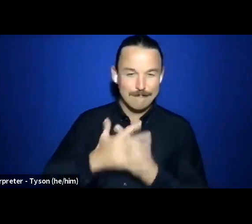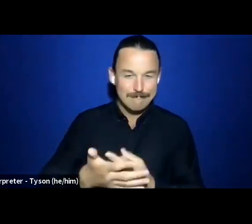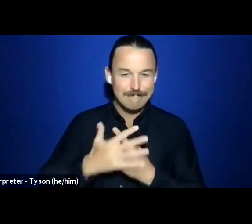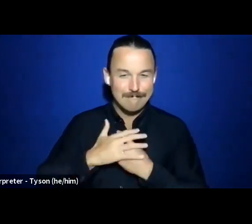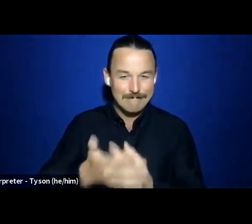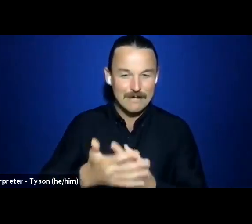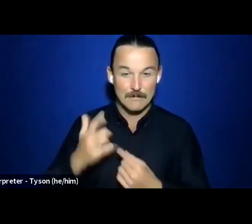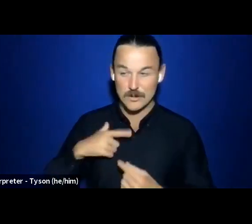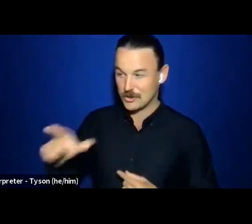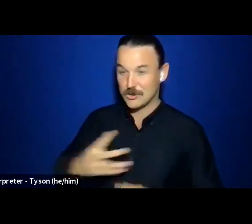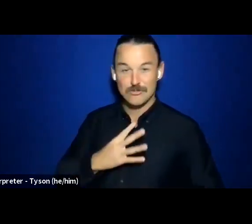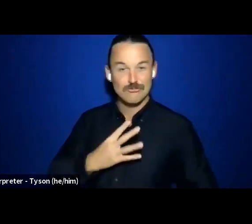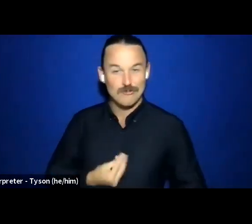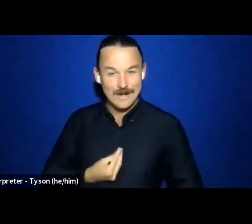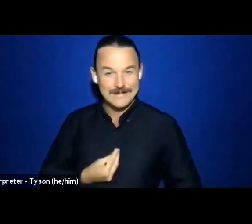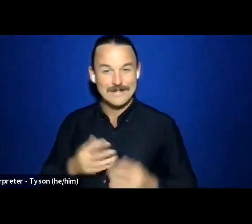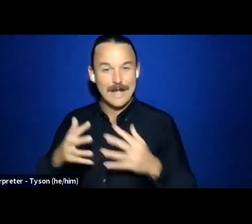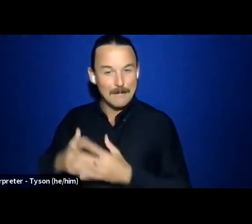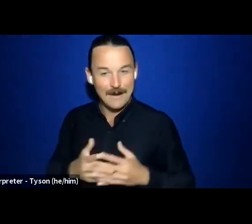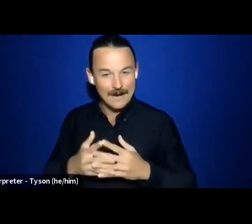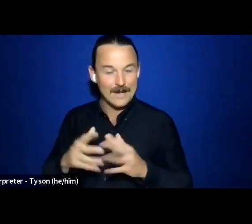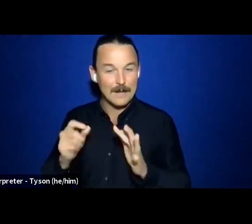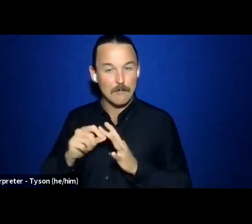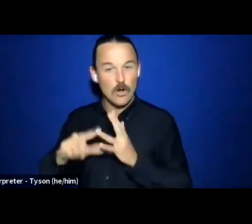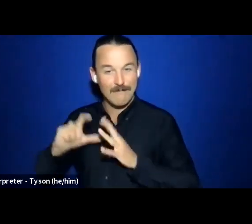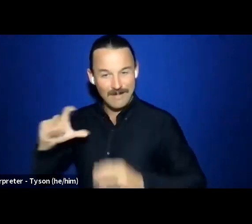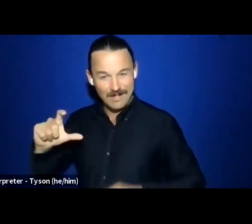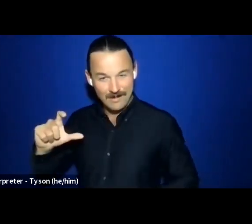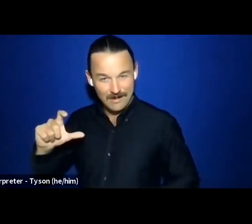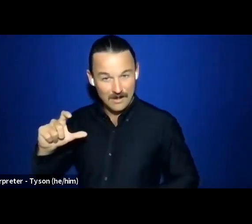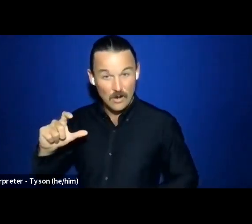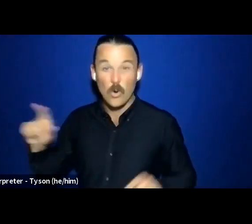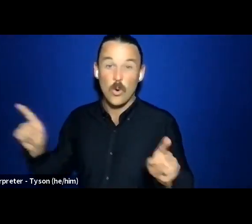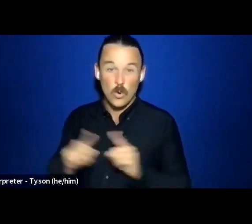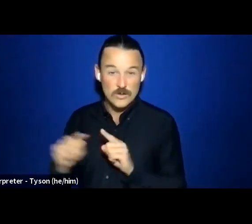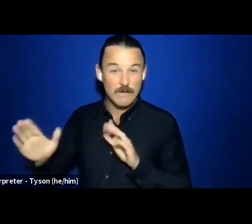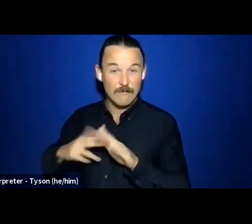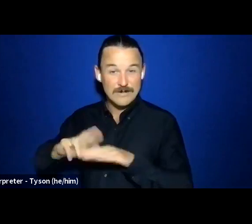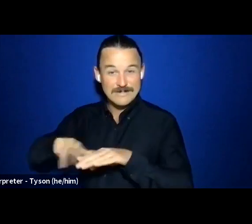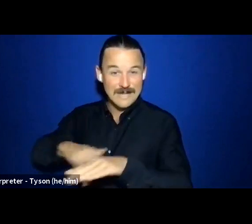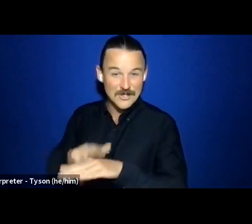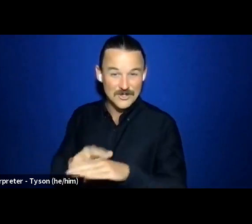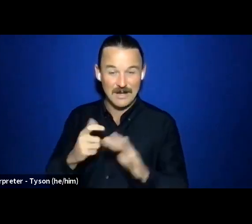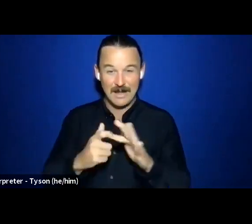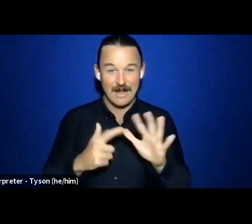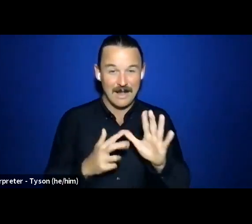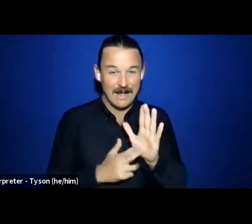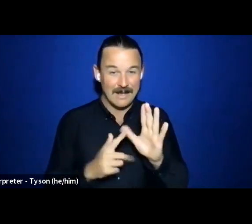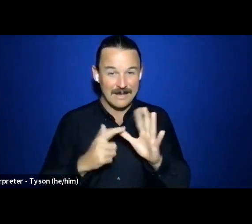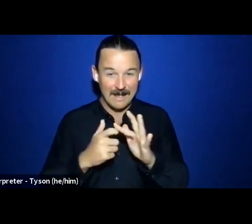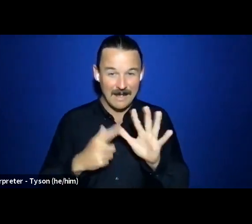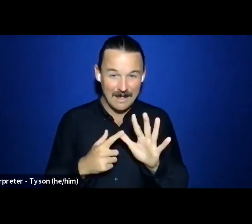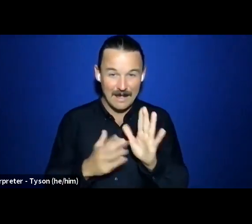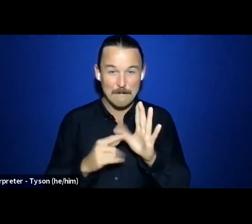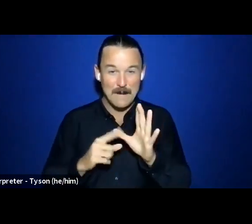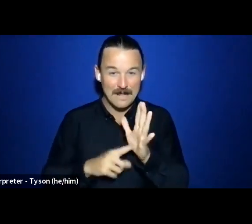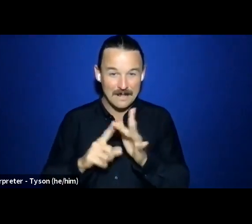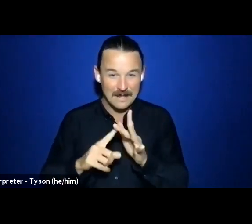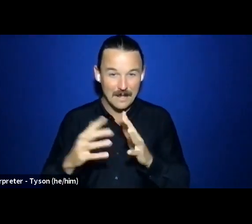strategies for resilience, as it strategies for resilience, as a trans American woman of trans American woman of color, who's also a first who's also a first nations cannot.